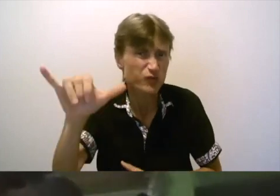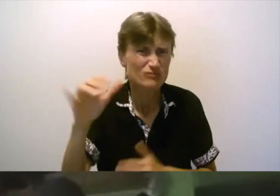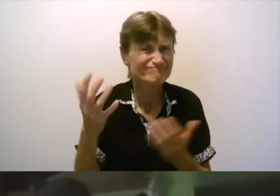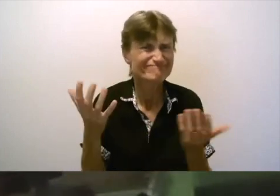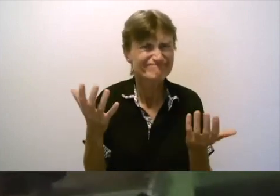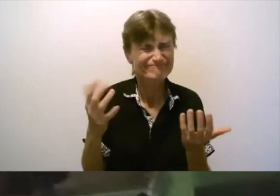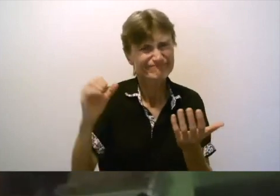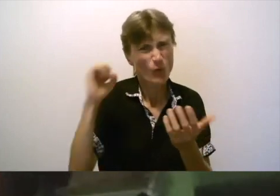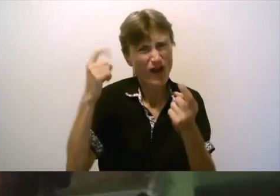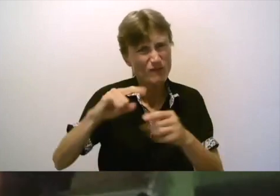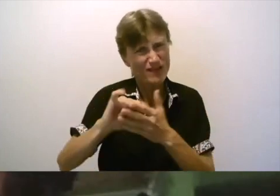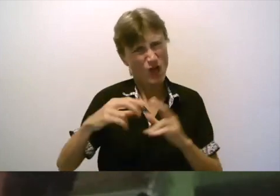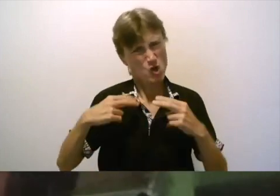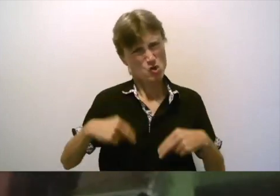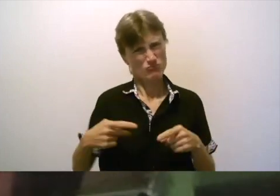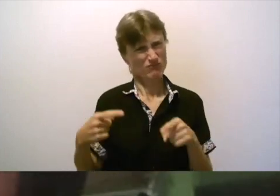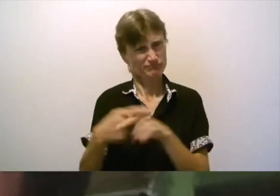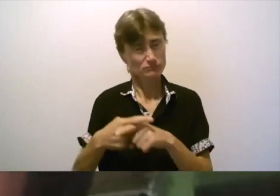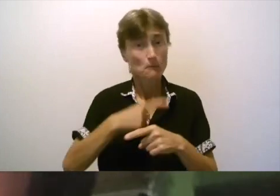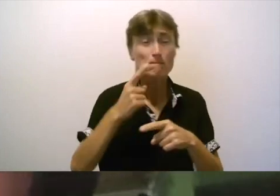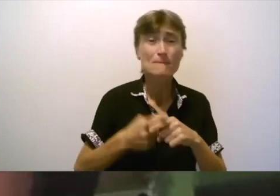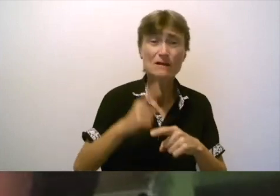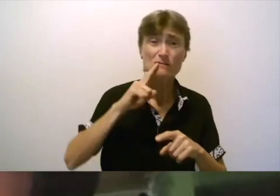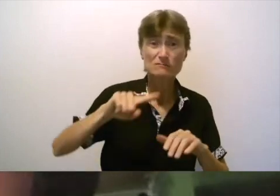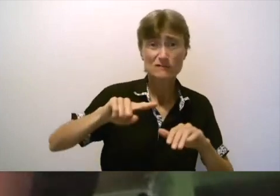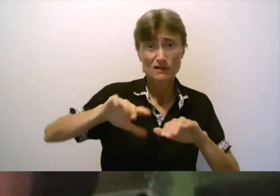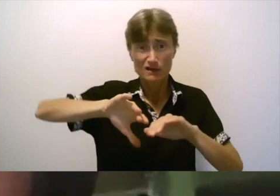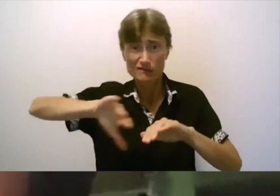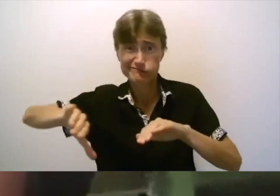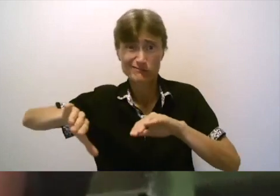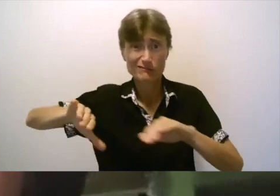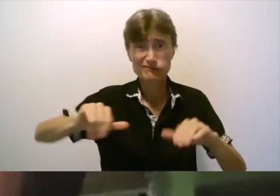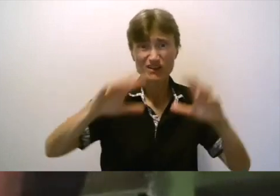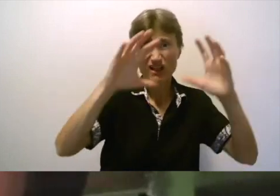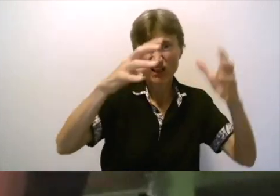there are so many reasons why this initiative also becomes the jump